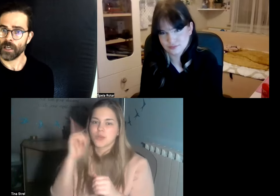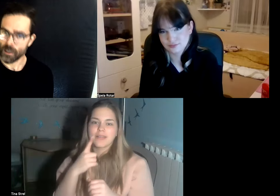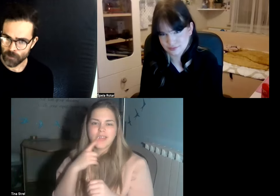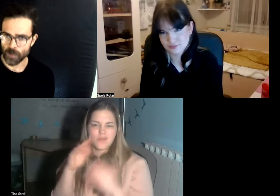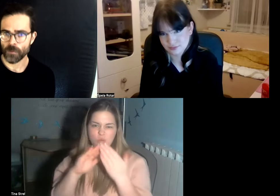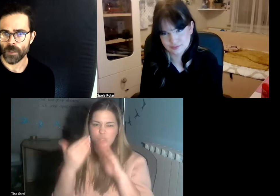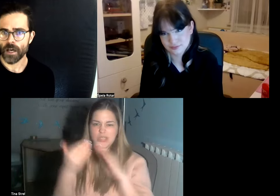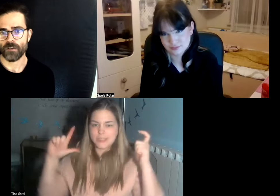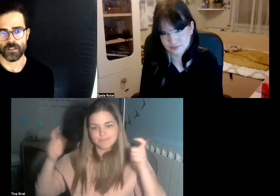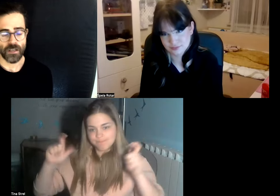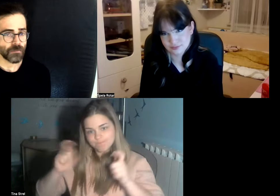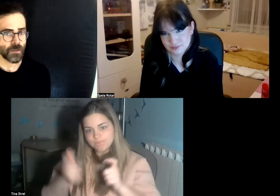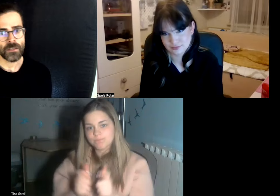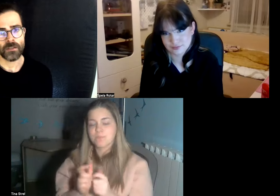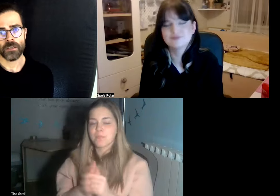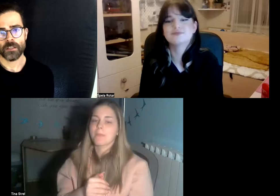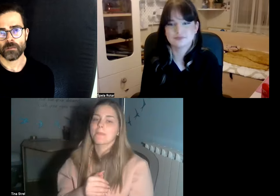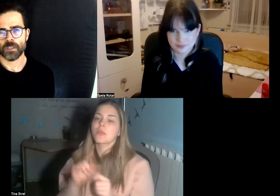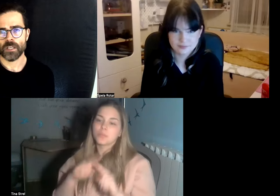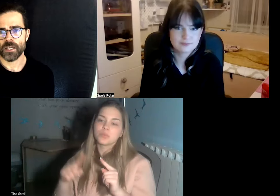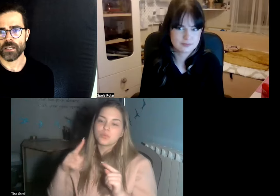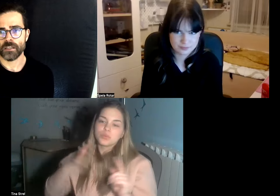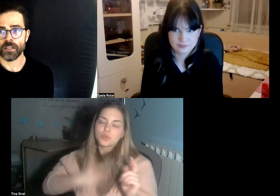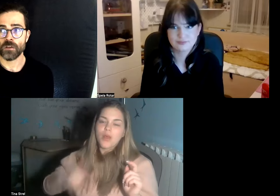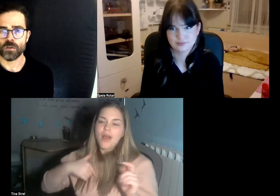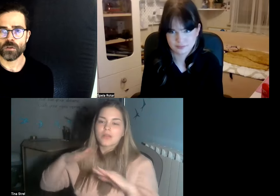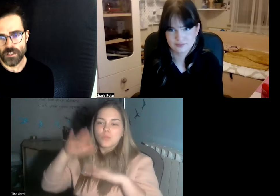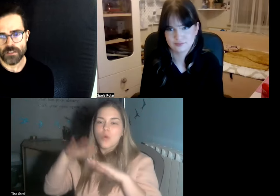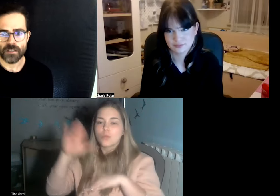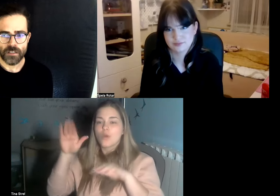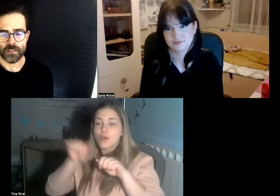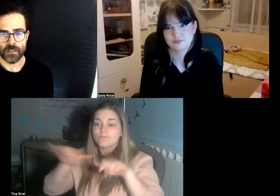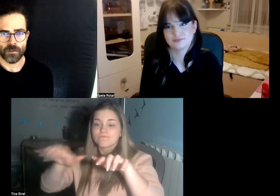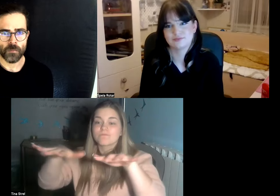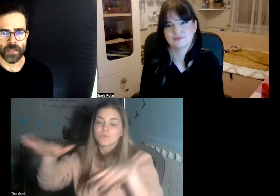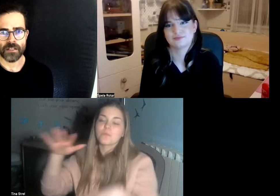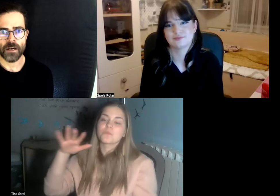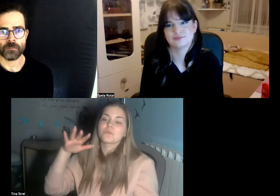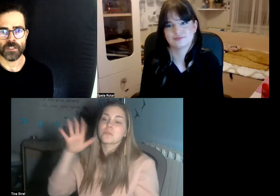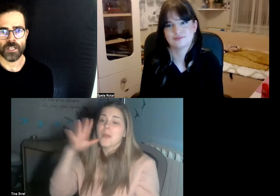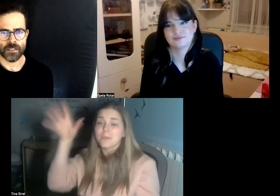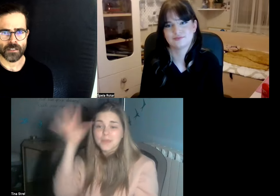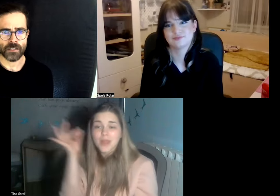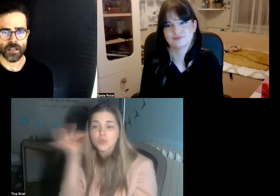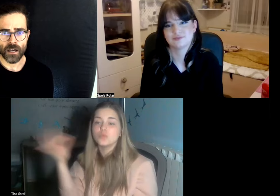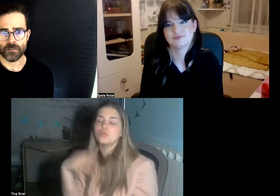hearing people having a death but they they need to switch need to make some changes in their life